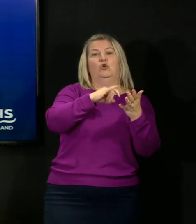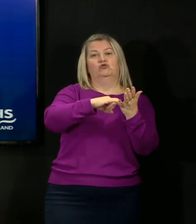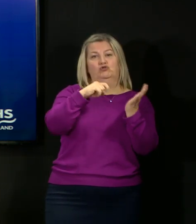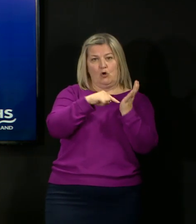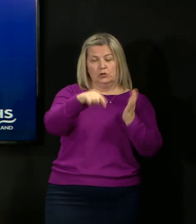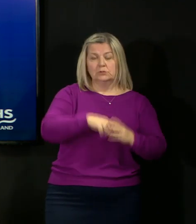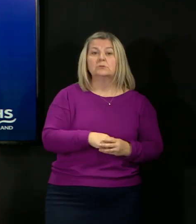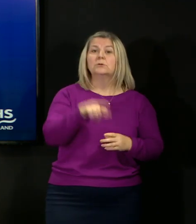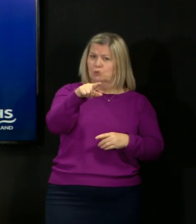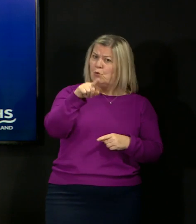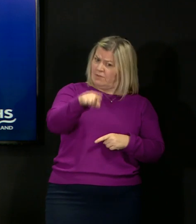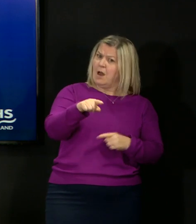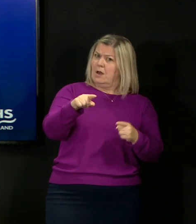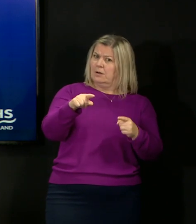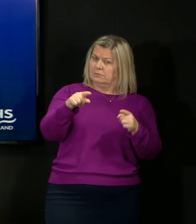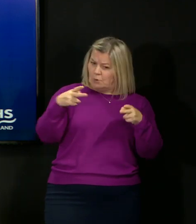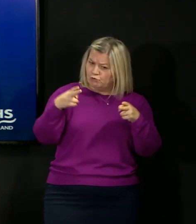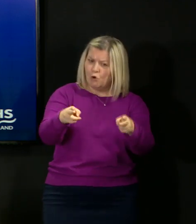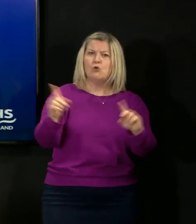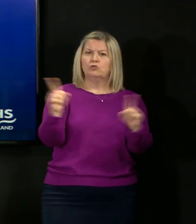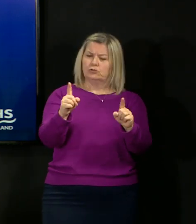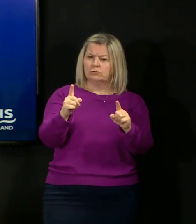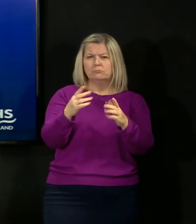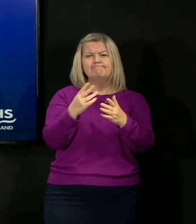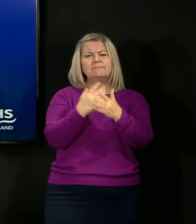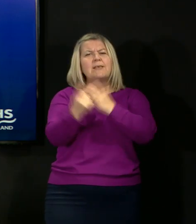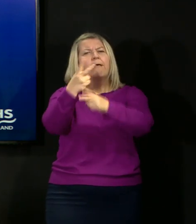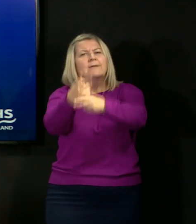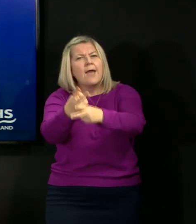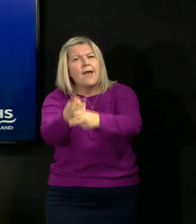hub provides advice on self care and services to promote emotional and